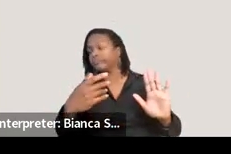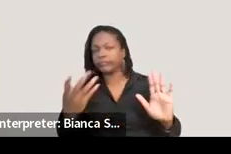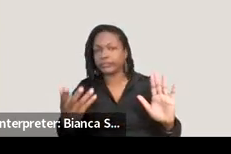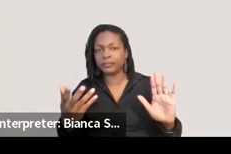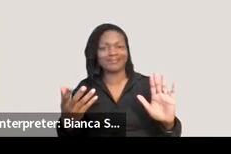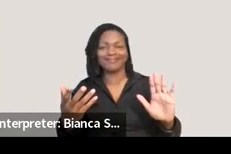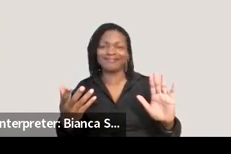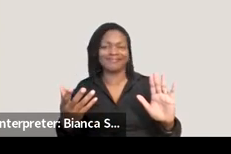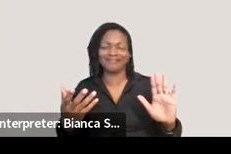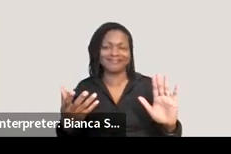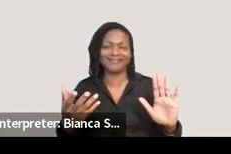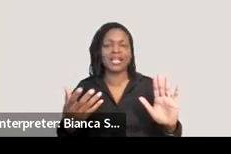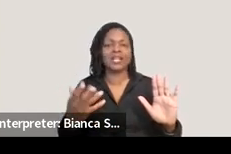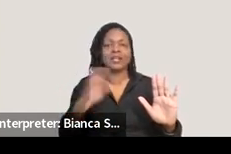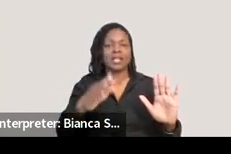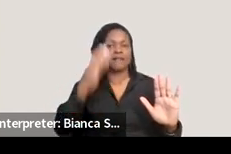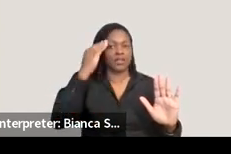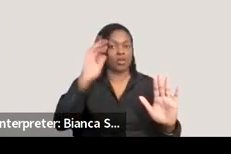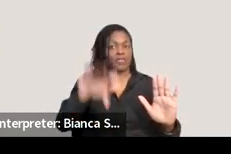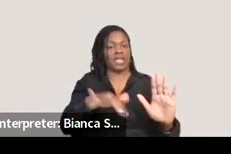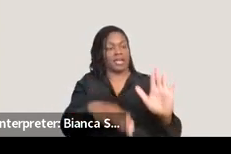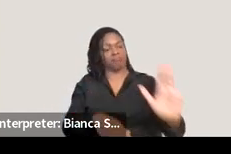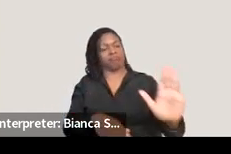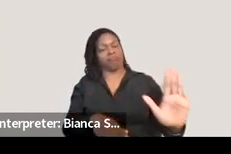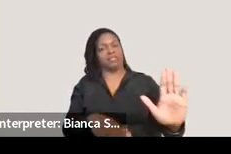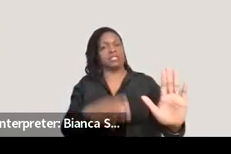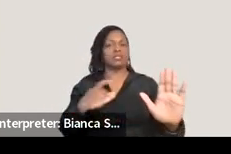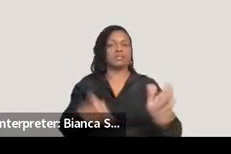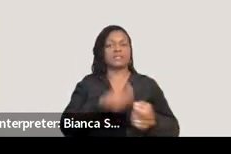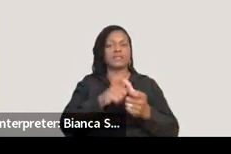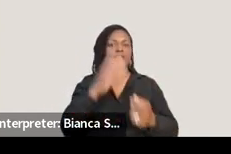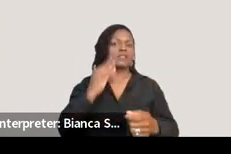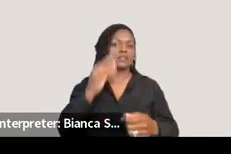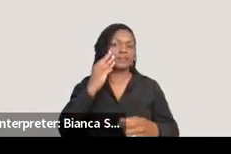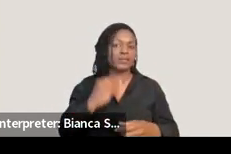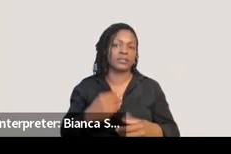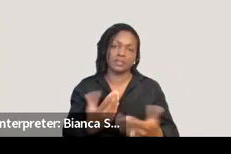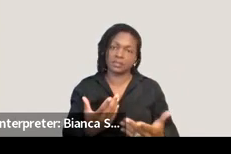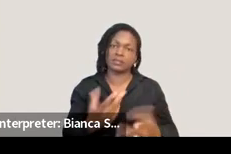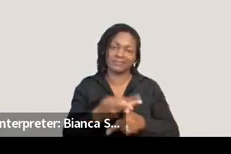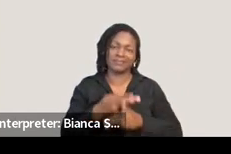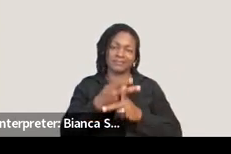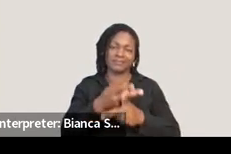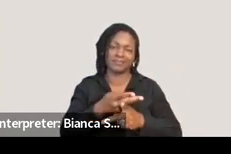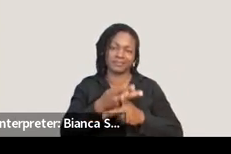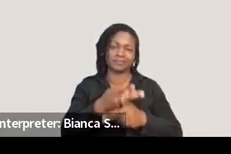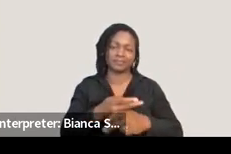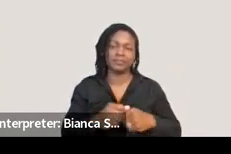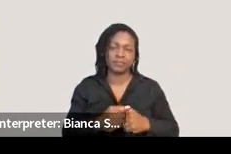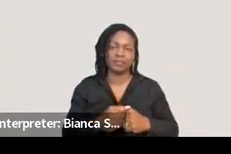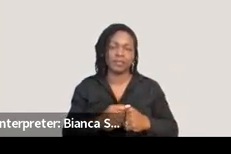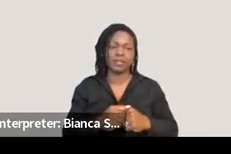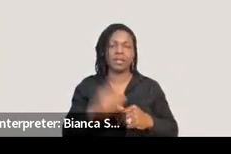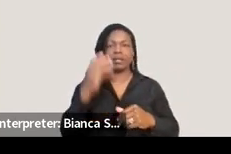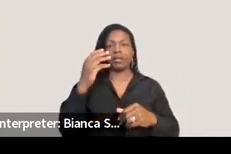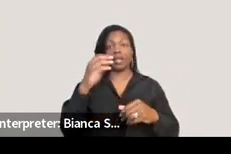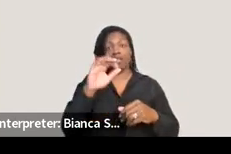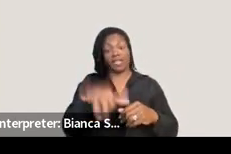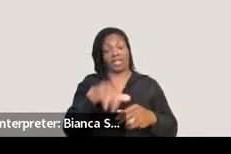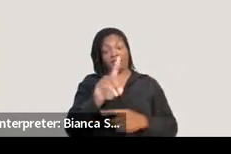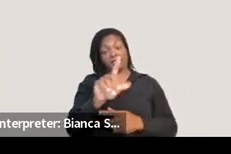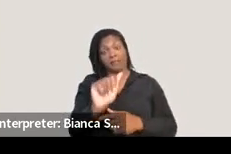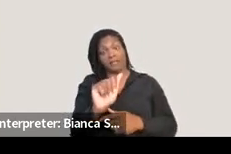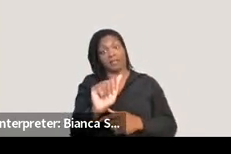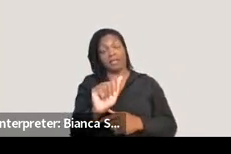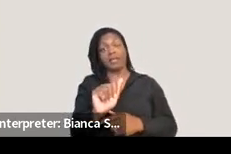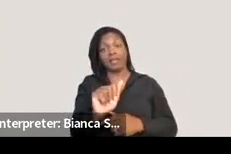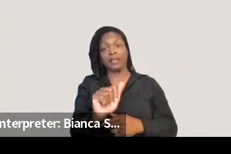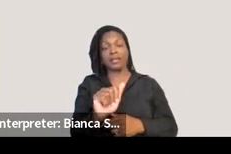Or stereotype regarding that behavior. I am forgetting to look at. The emotional aspect of that disability and what those signs and symptoms look like.